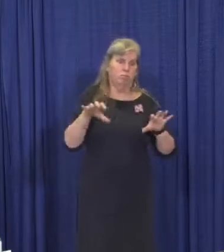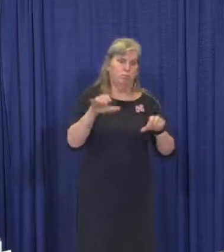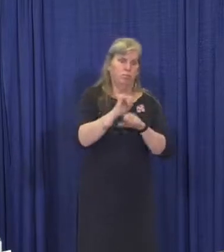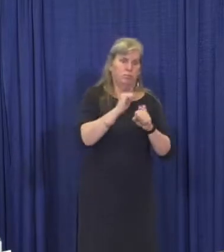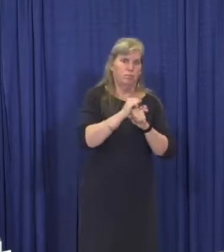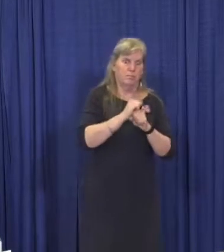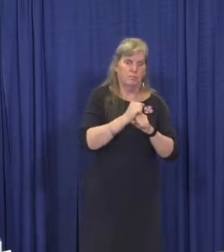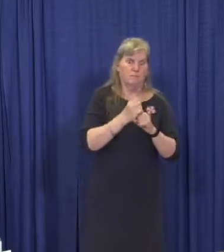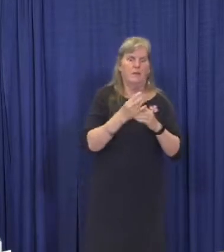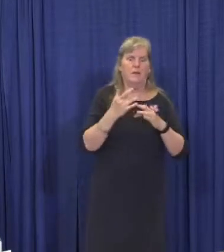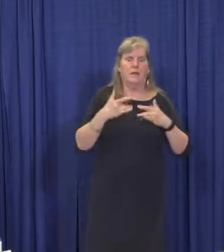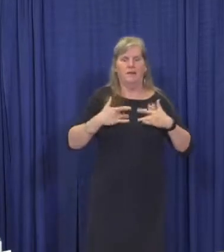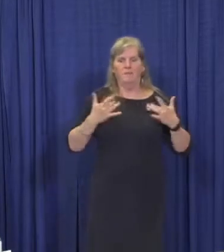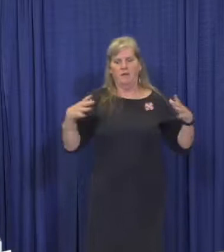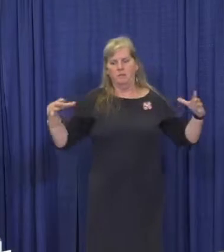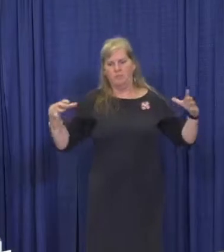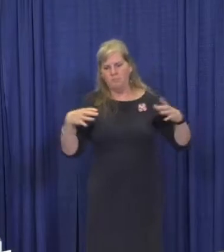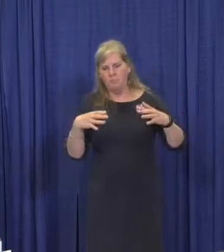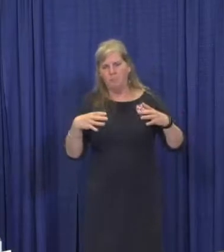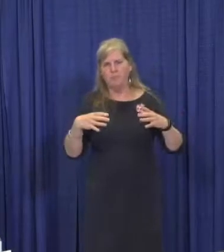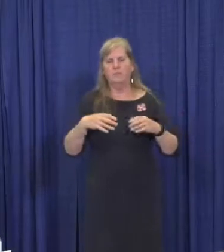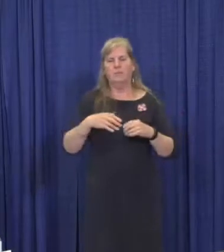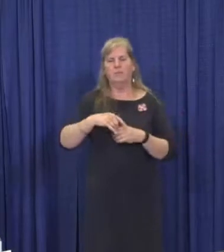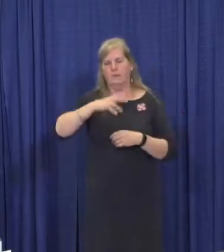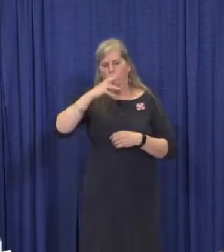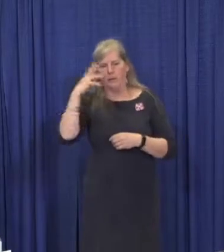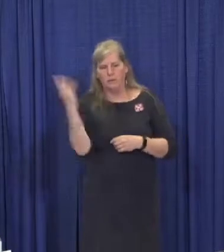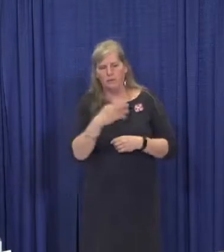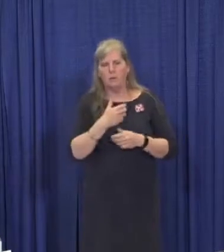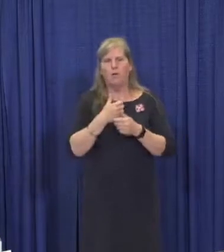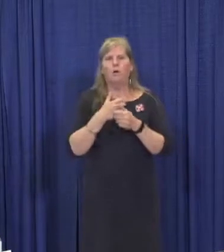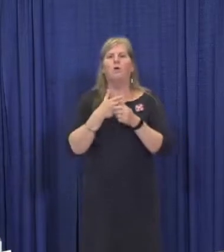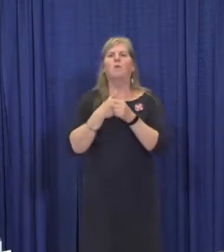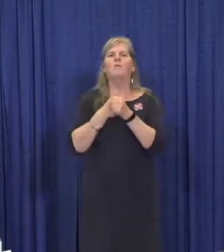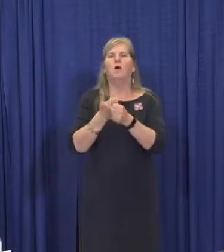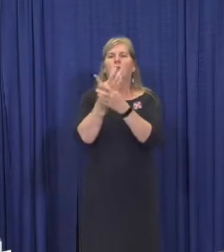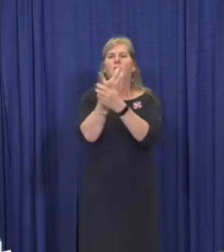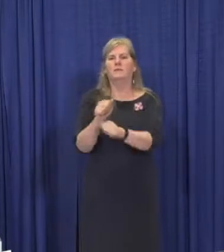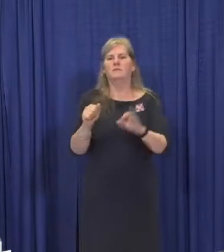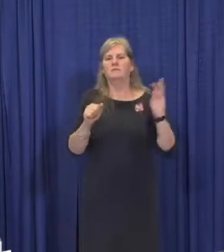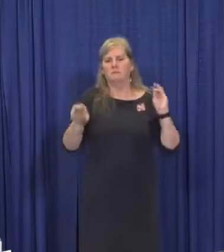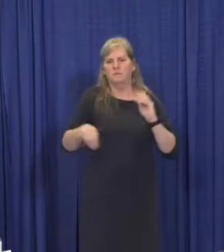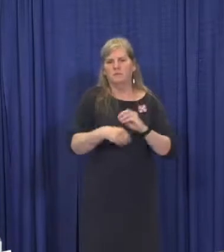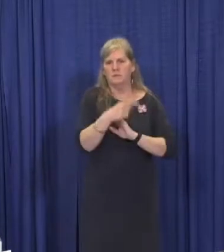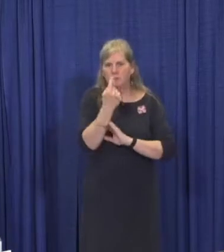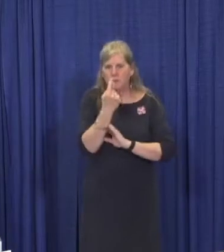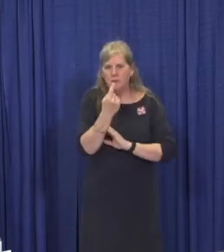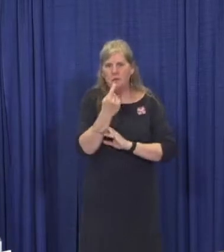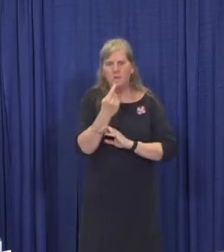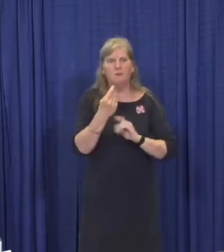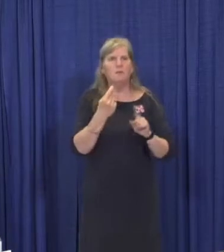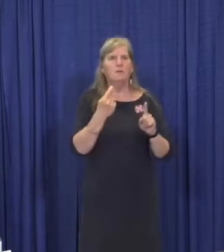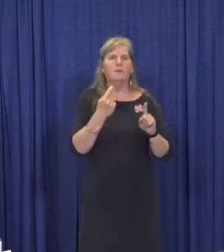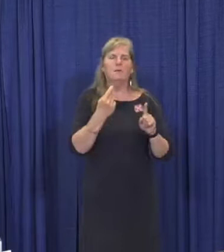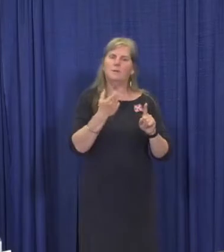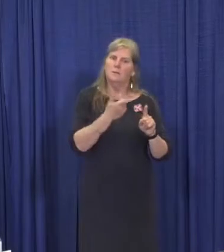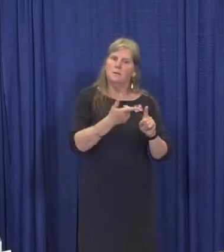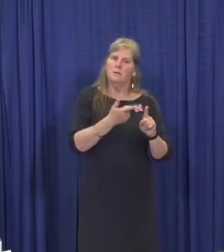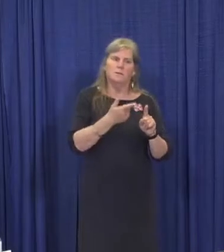because of the large social gatherings and those who are not practising safe six plus one.